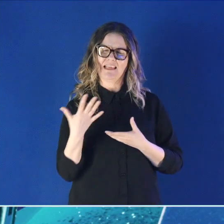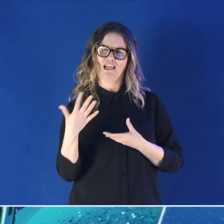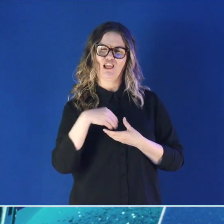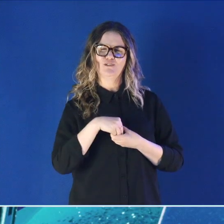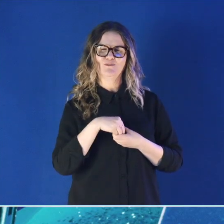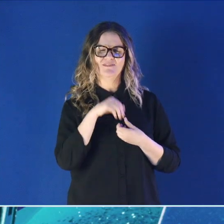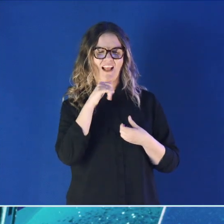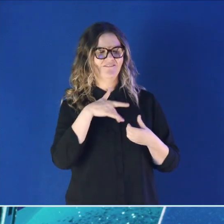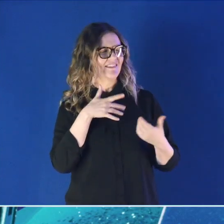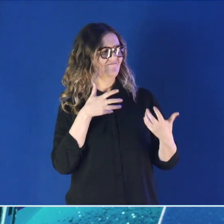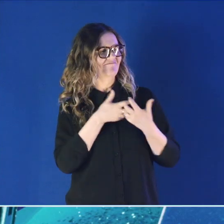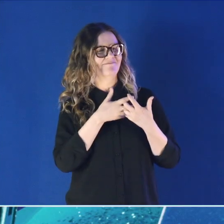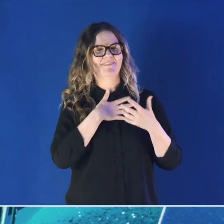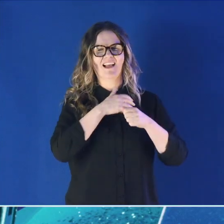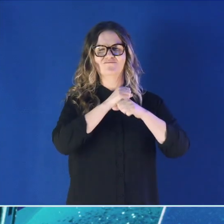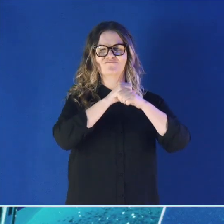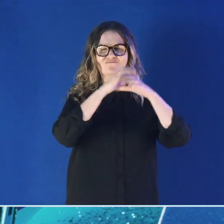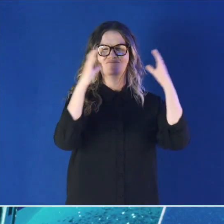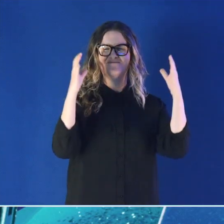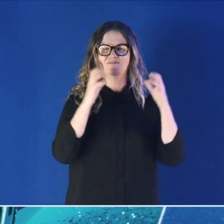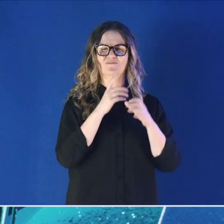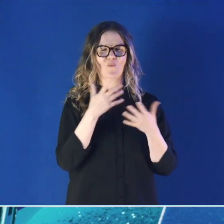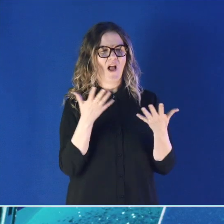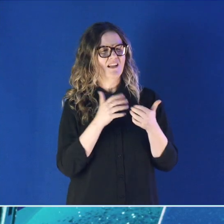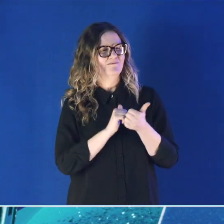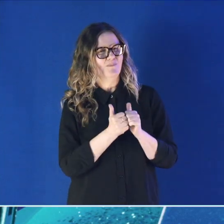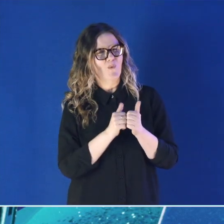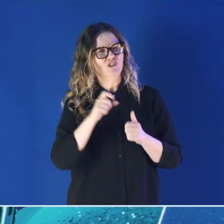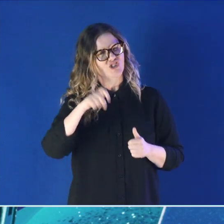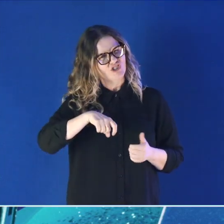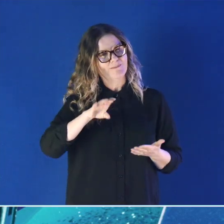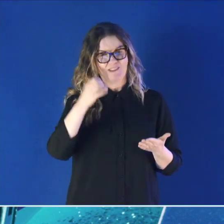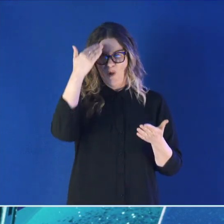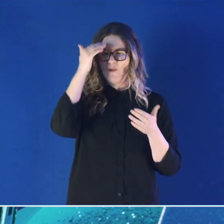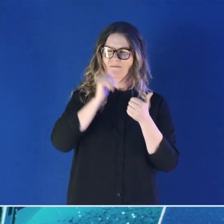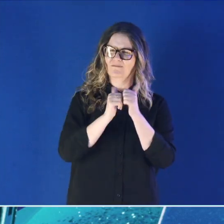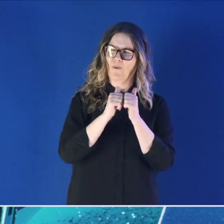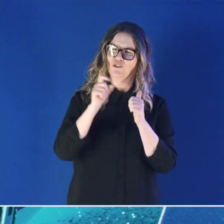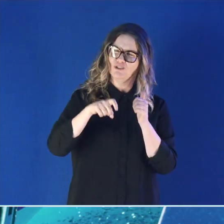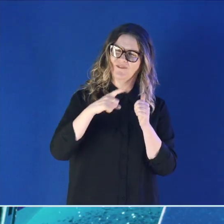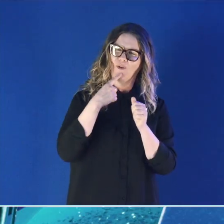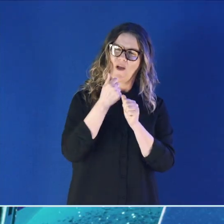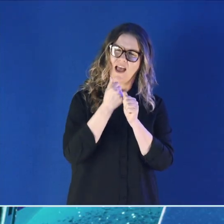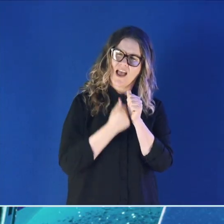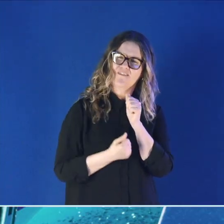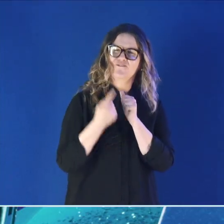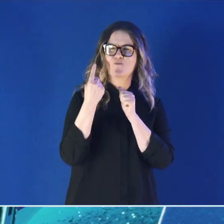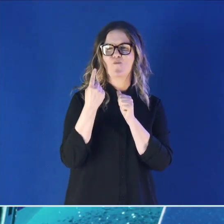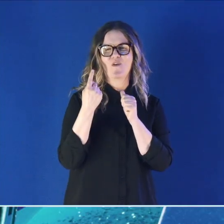So I think OneCourt is supporting that mission and bringing fans to the real-time experience,